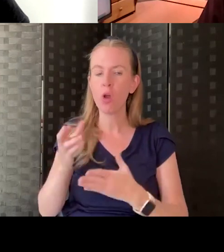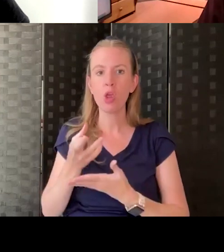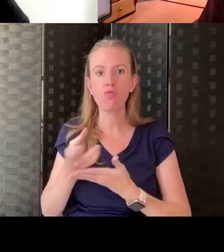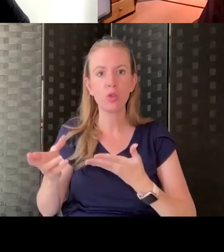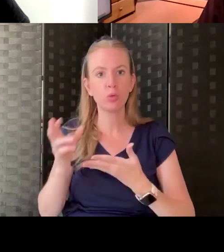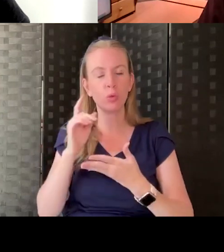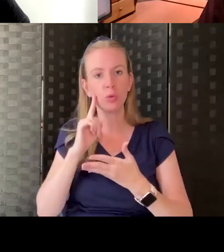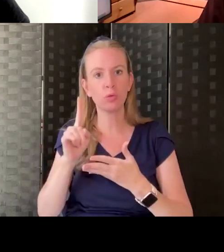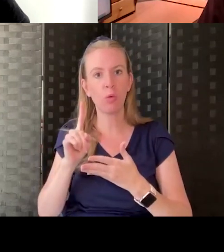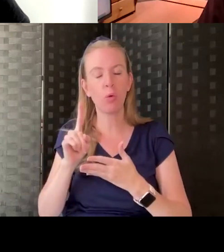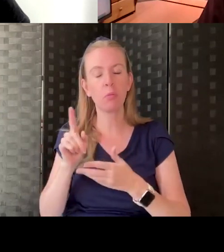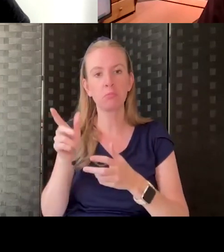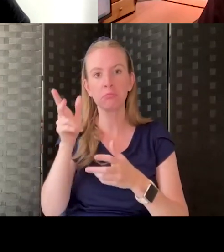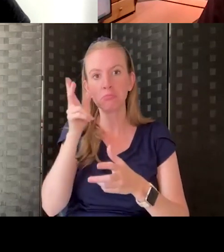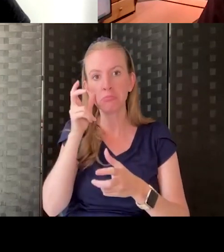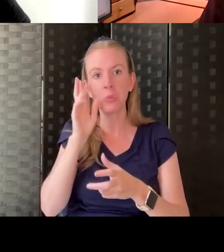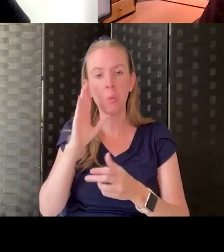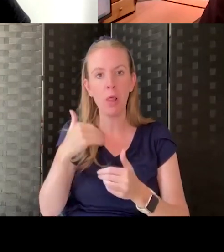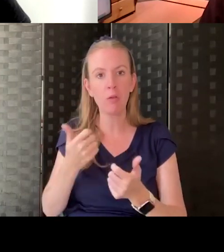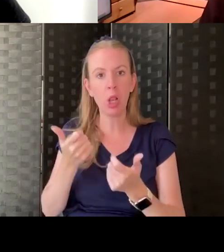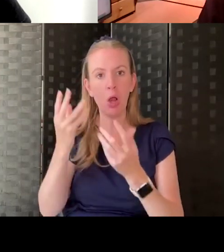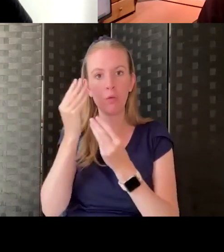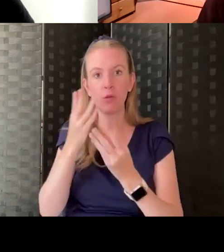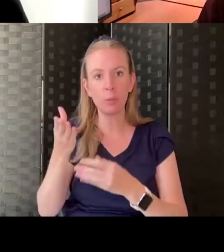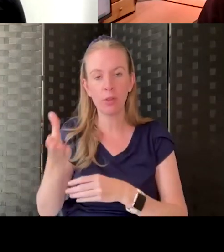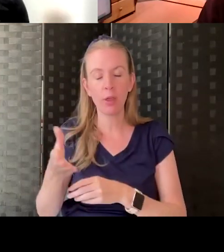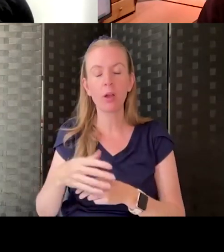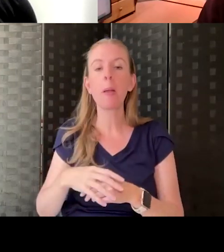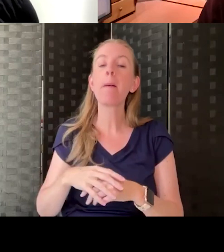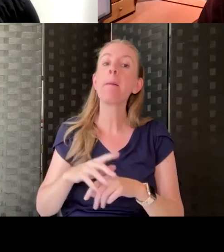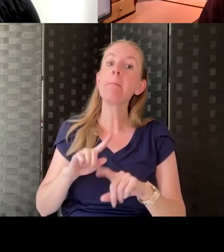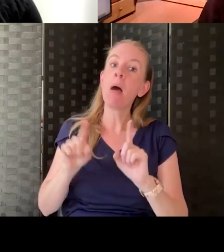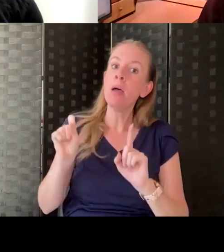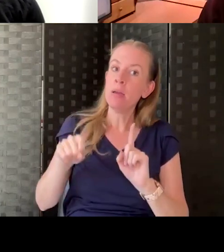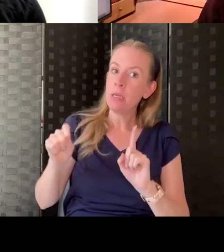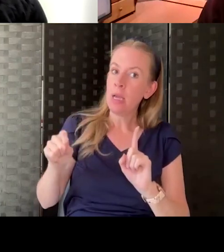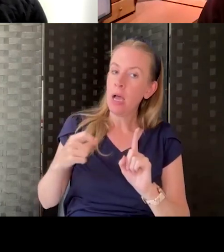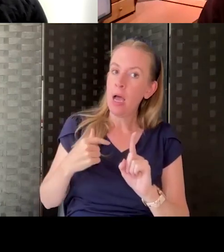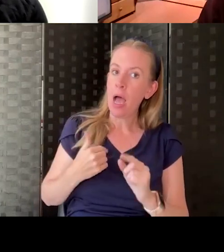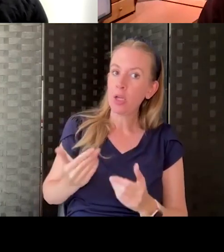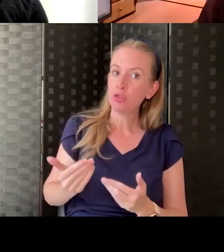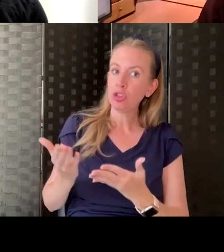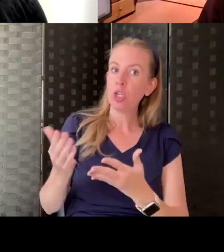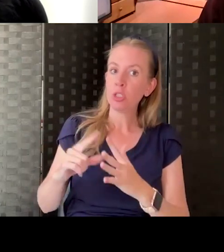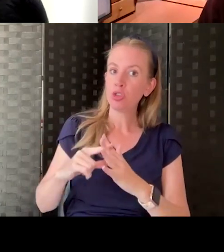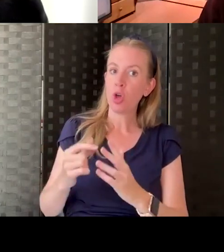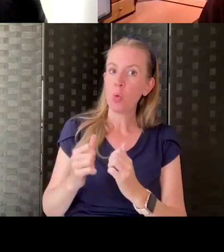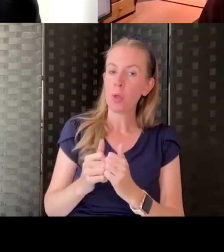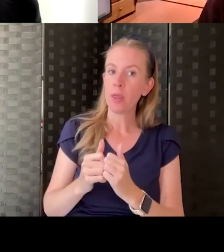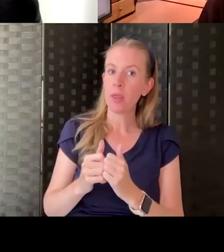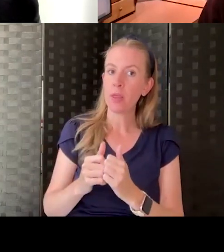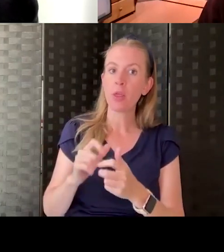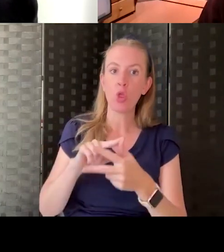you will get a lot of information from there. I would say start with three links that are